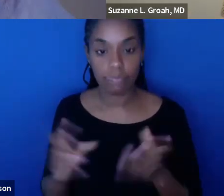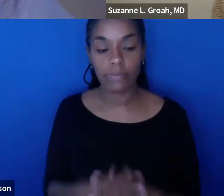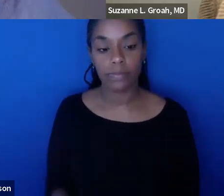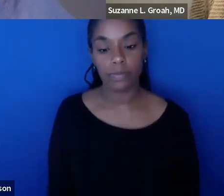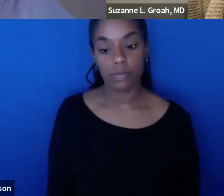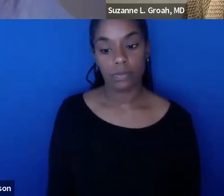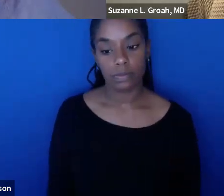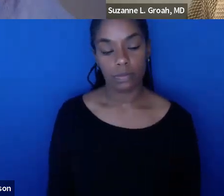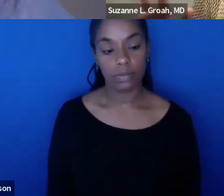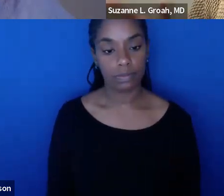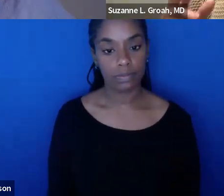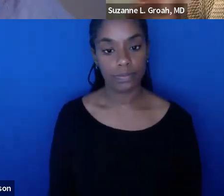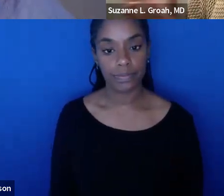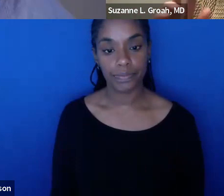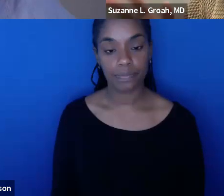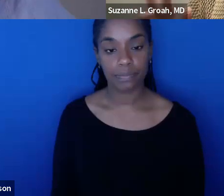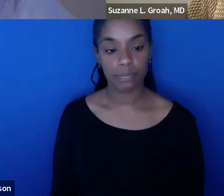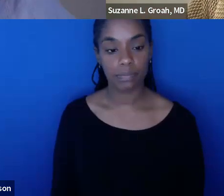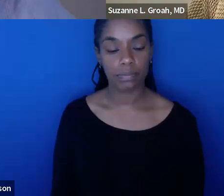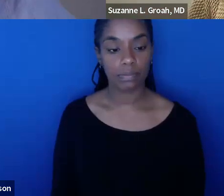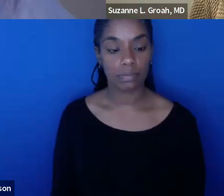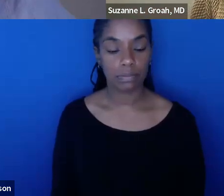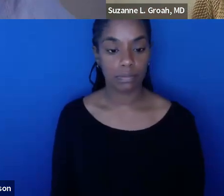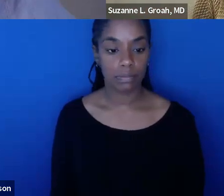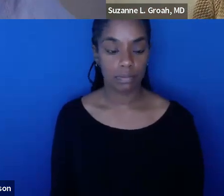Now, we kind of guess at the dosing a little bit.